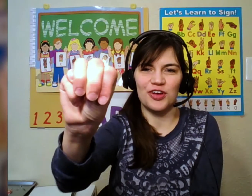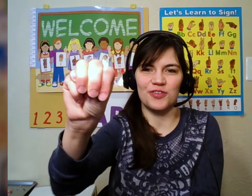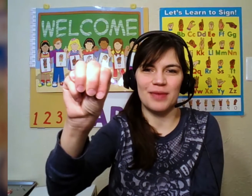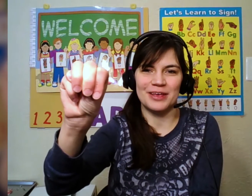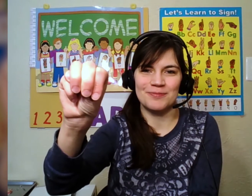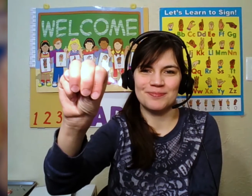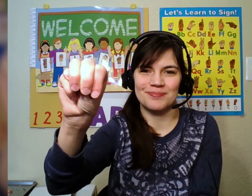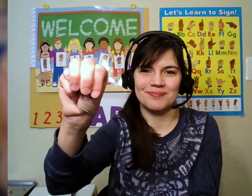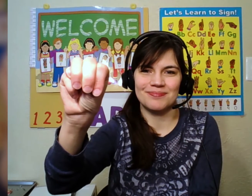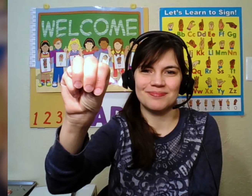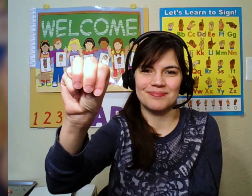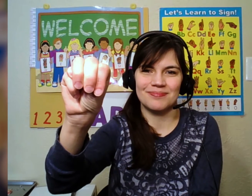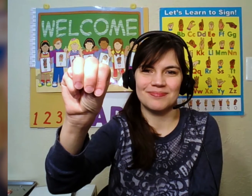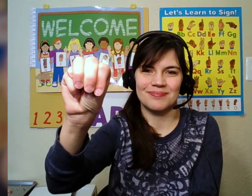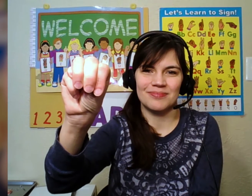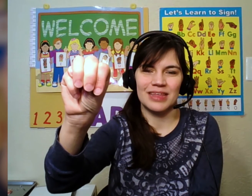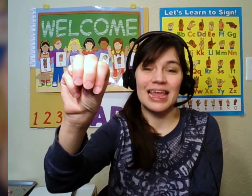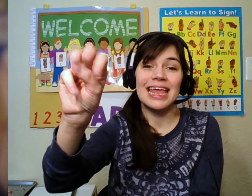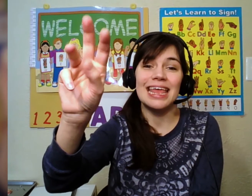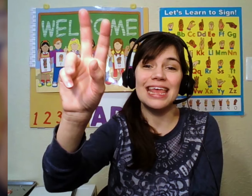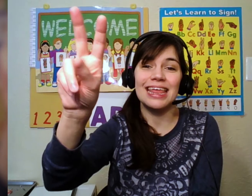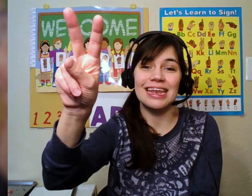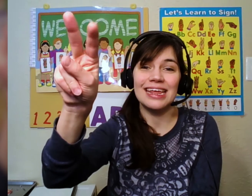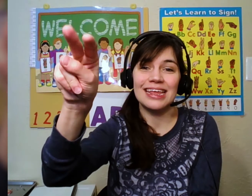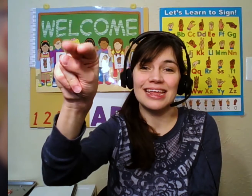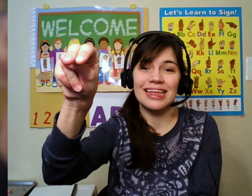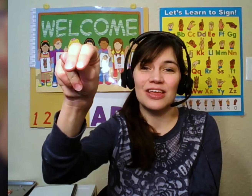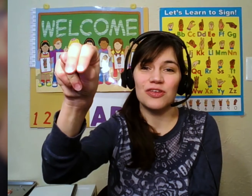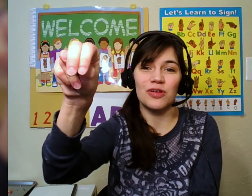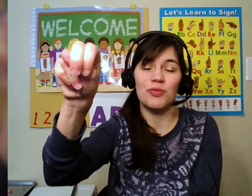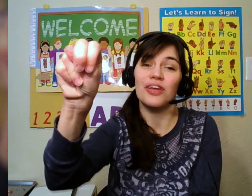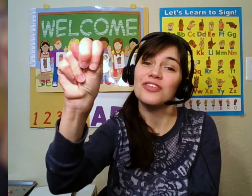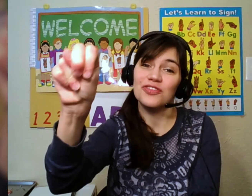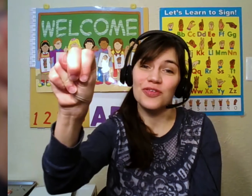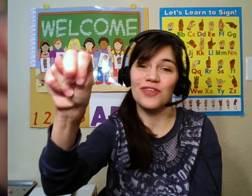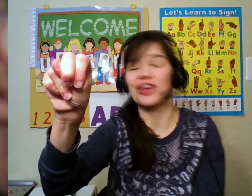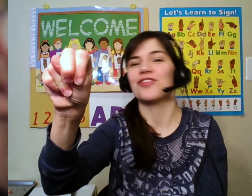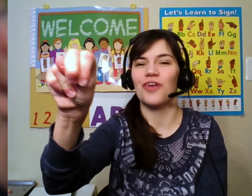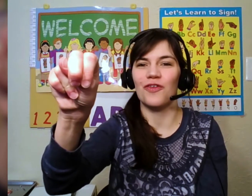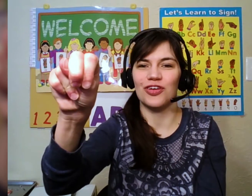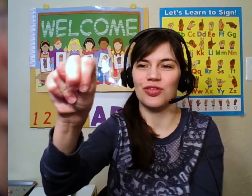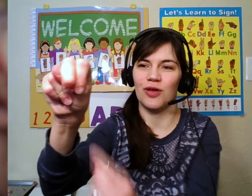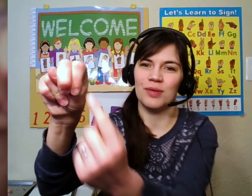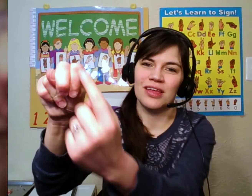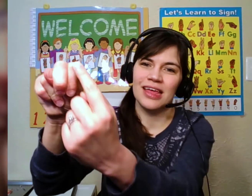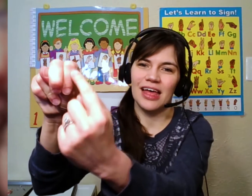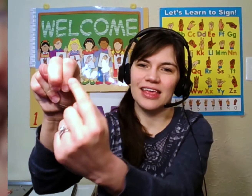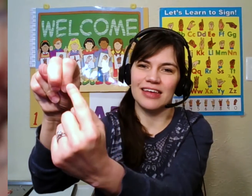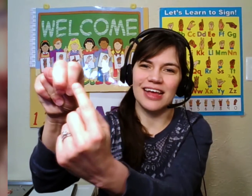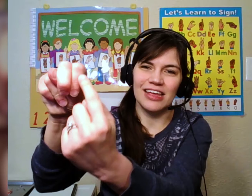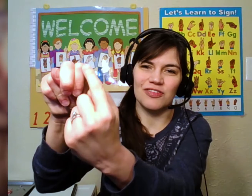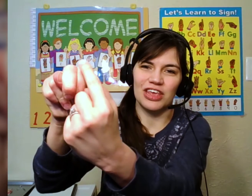your fingers make. N, you're going to put two fingers over your thumb again, kind